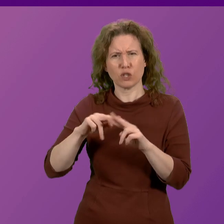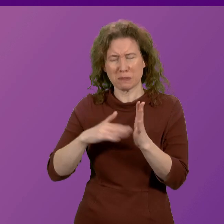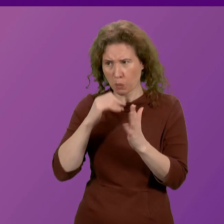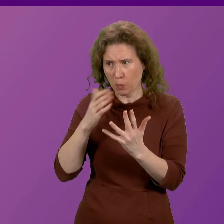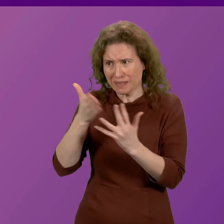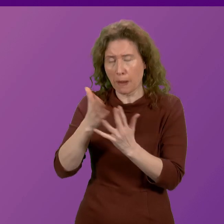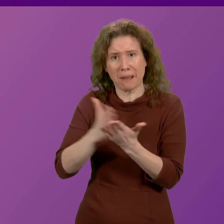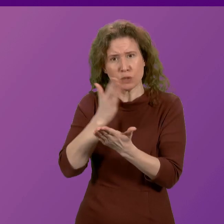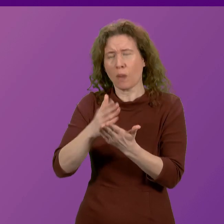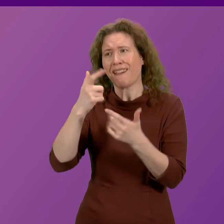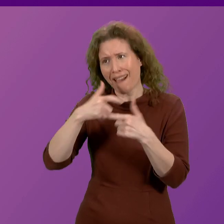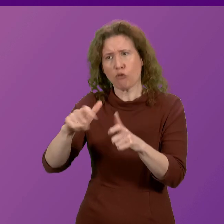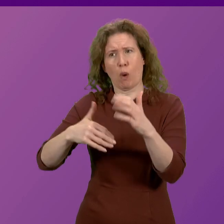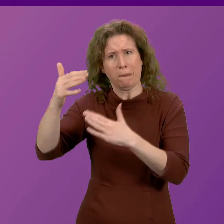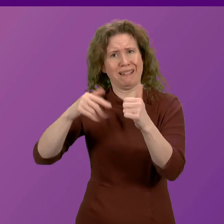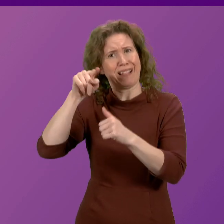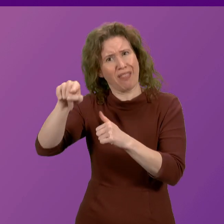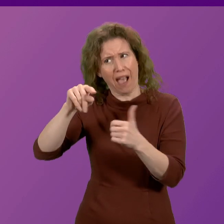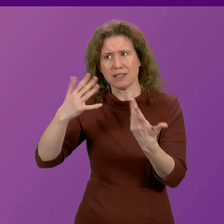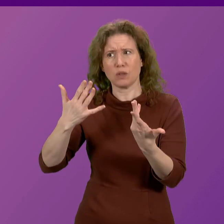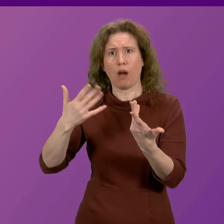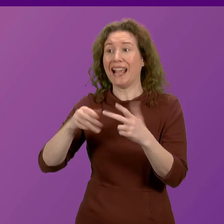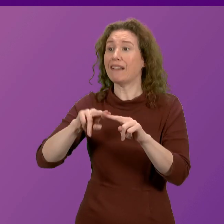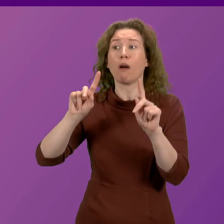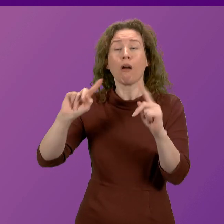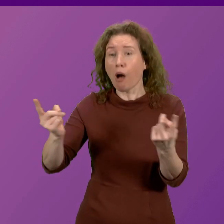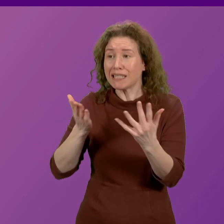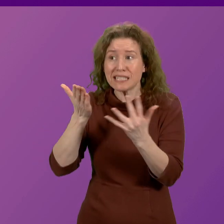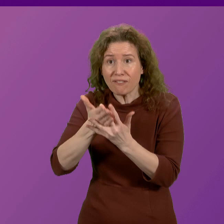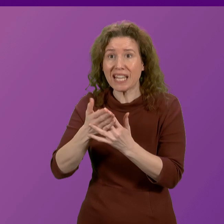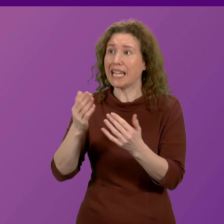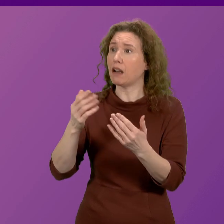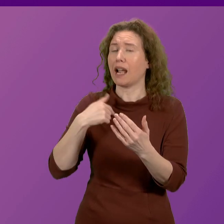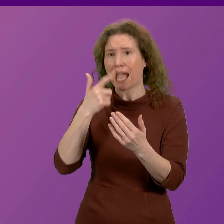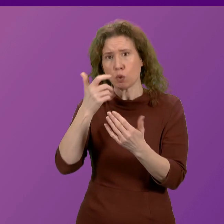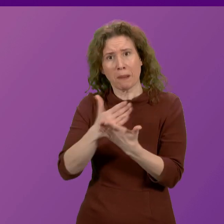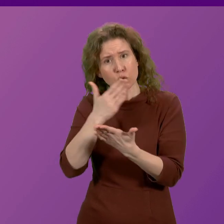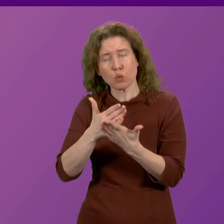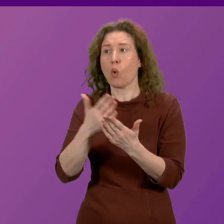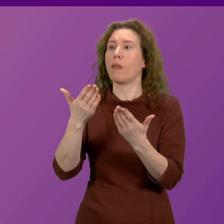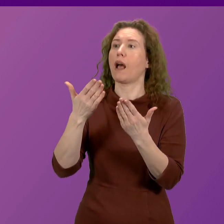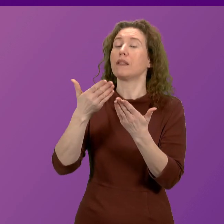development continues? If that is not possible, will he ensure that the public investment can